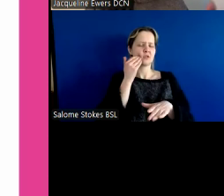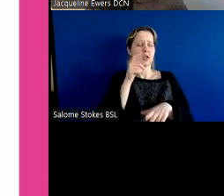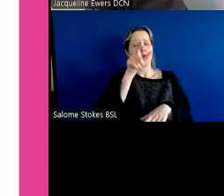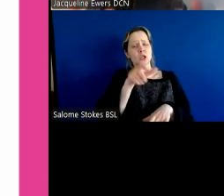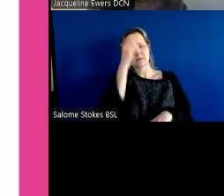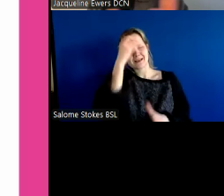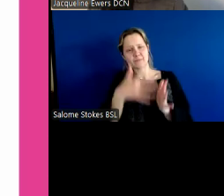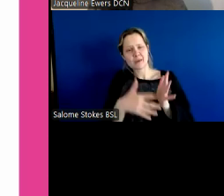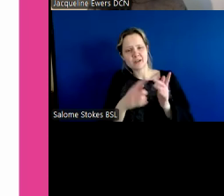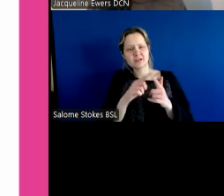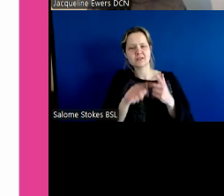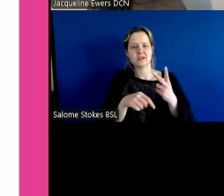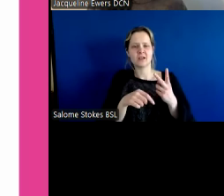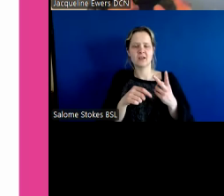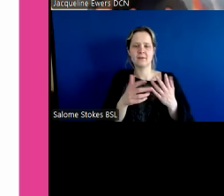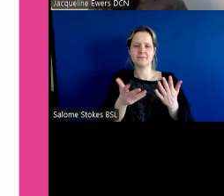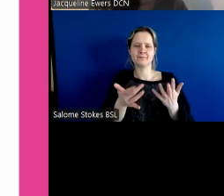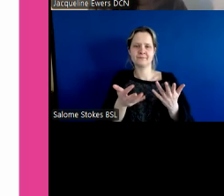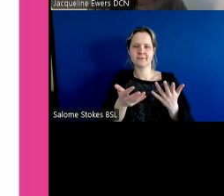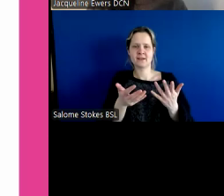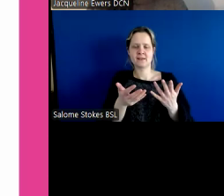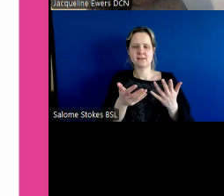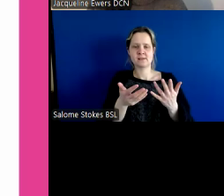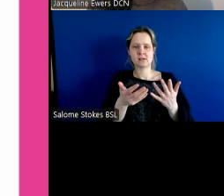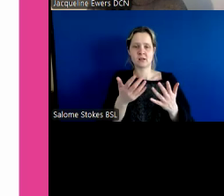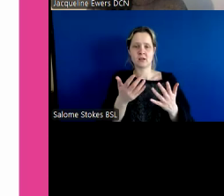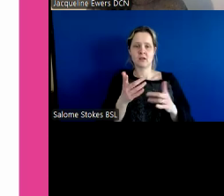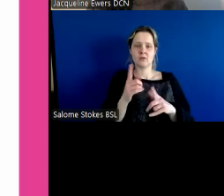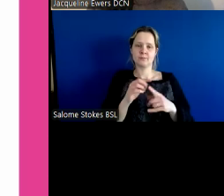It included-- they were very keen to make sure that you didn't--